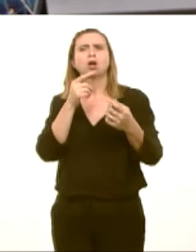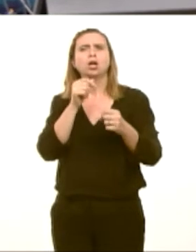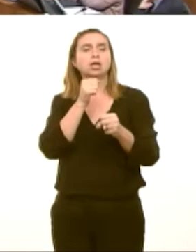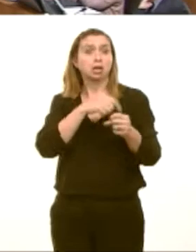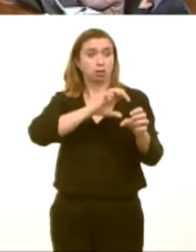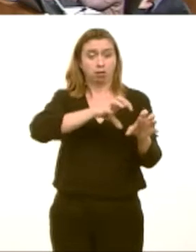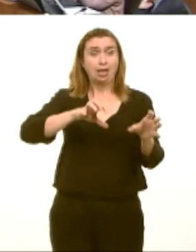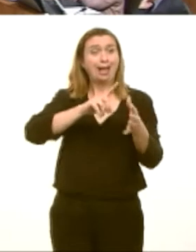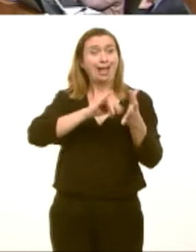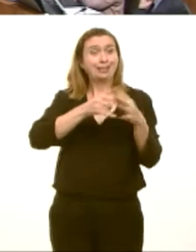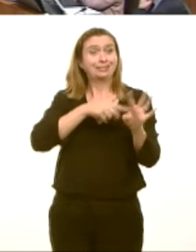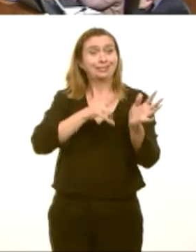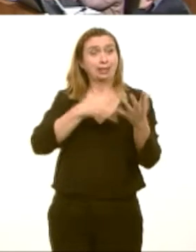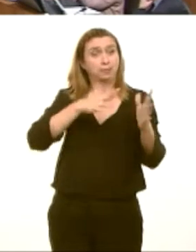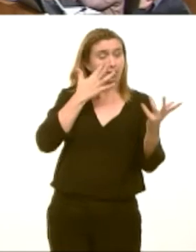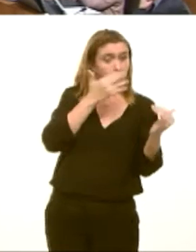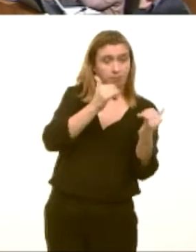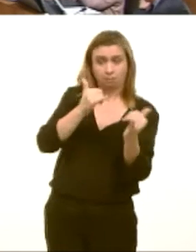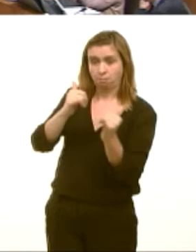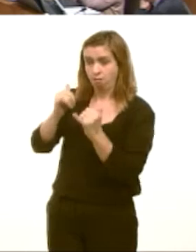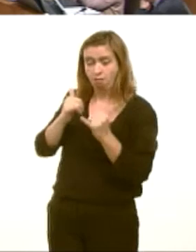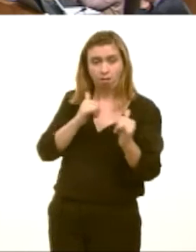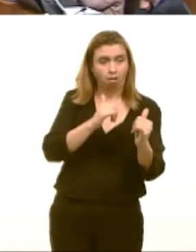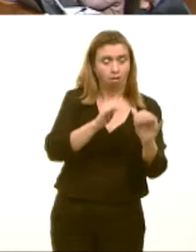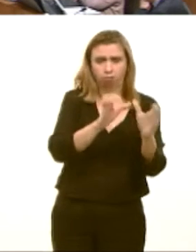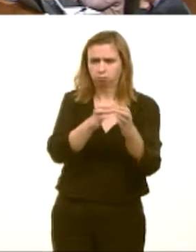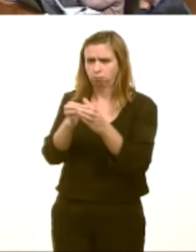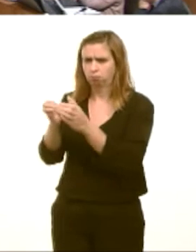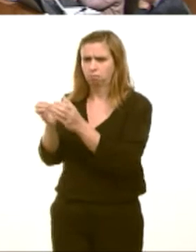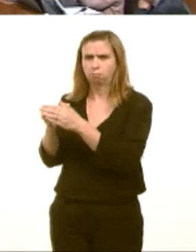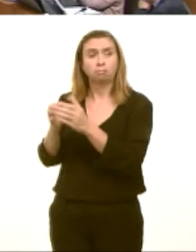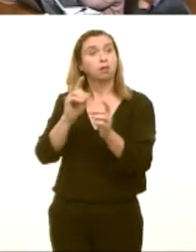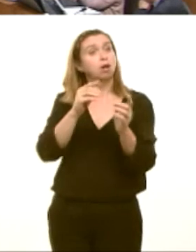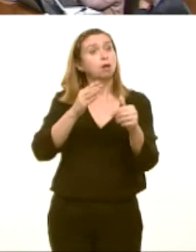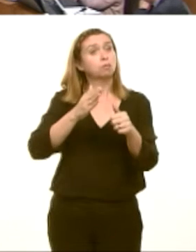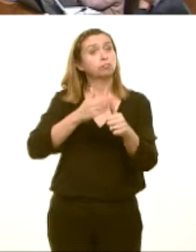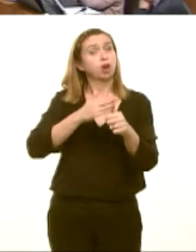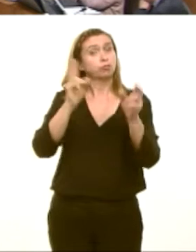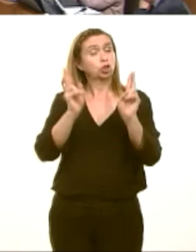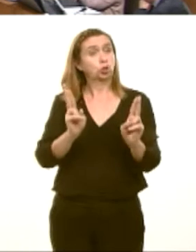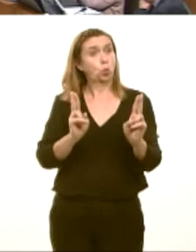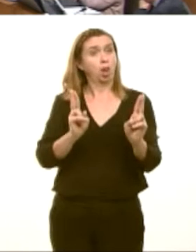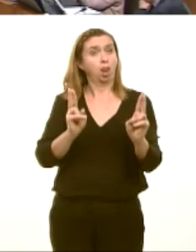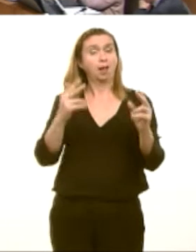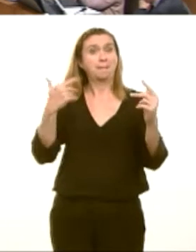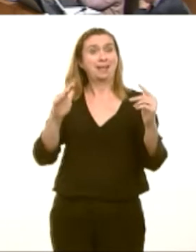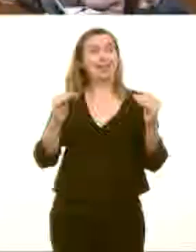Estynís most recent annual report shows that, overall, there has been a decline in the standards in Welsh primary schools.